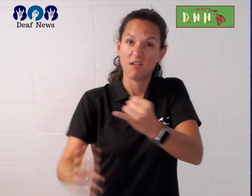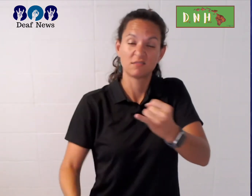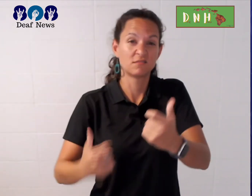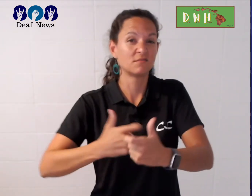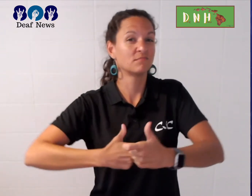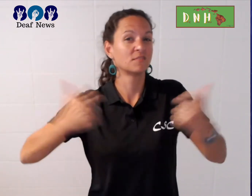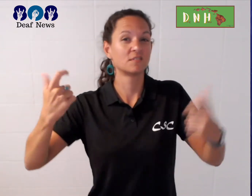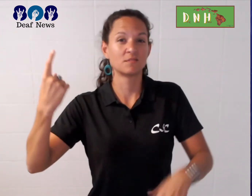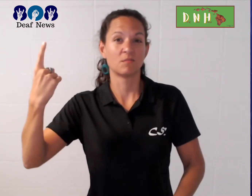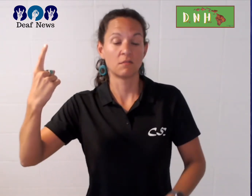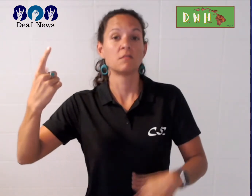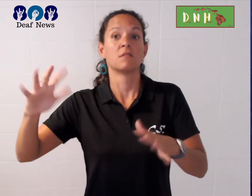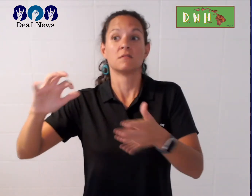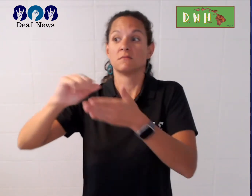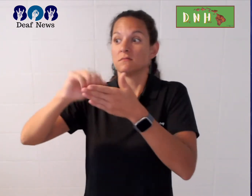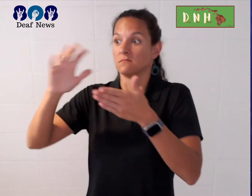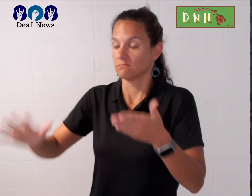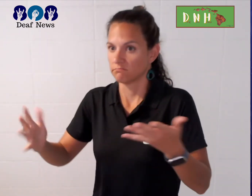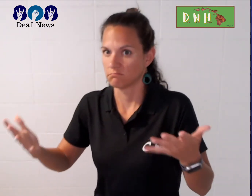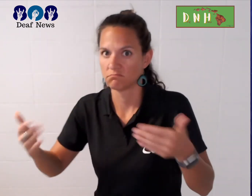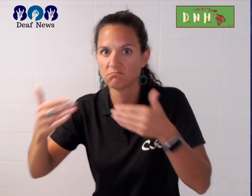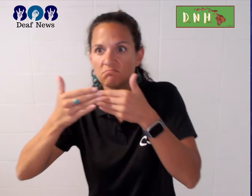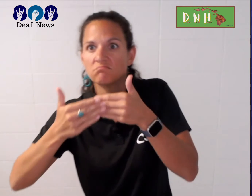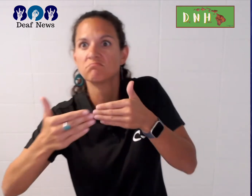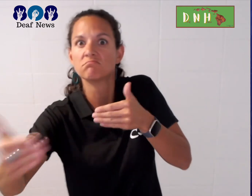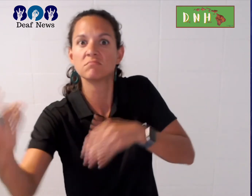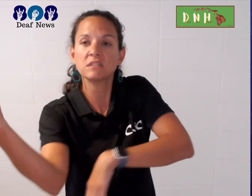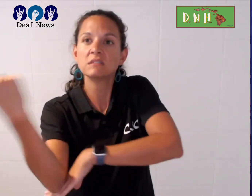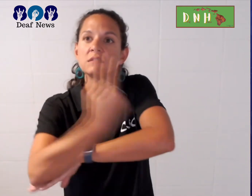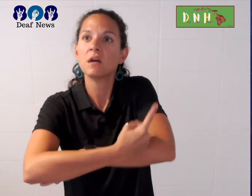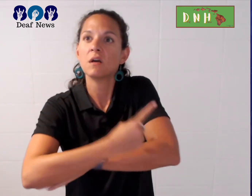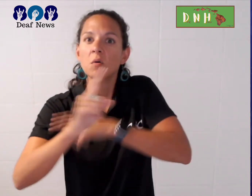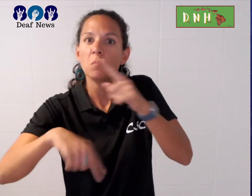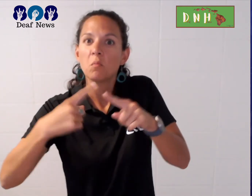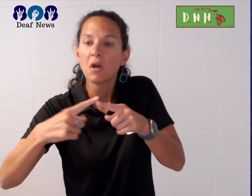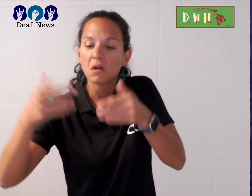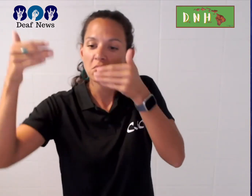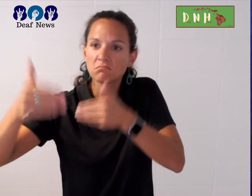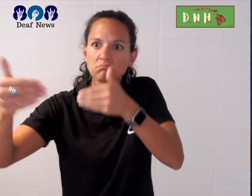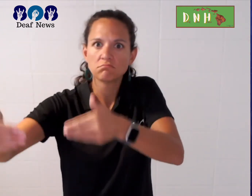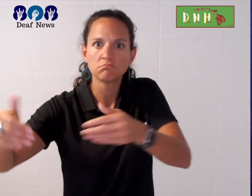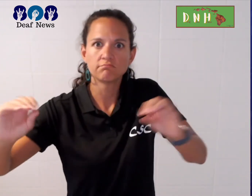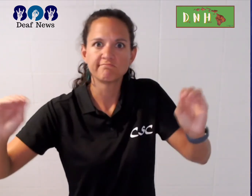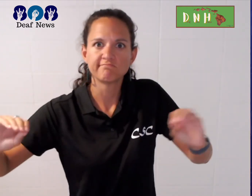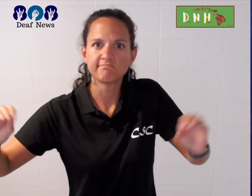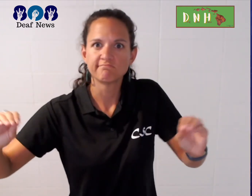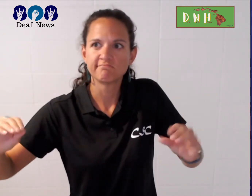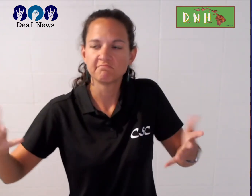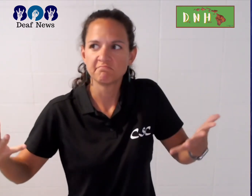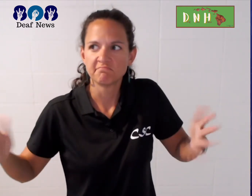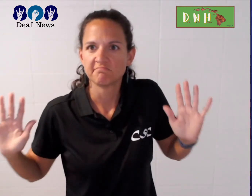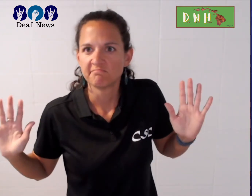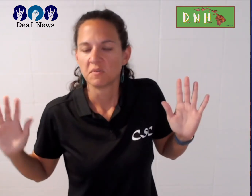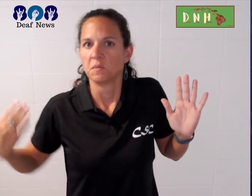This expiration of dropping the mandate was unclear until now.